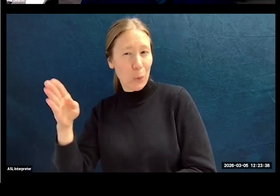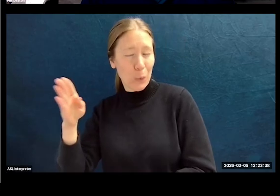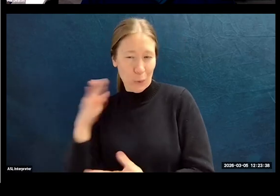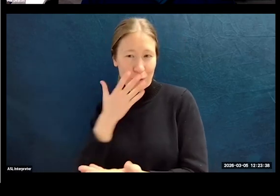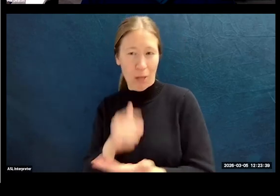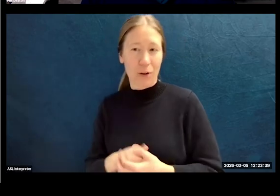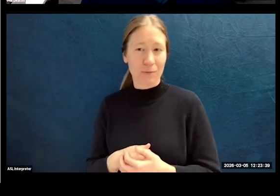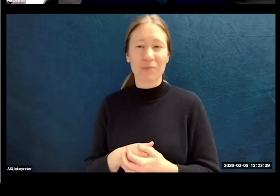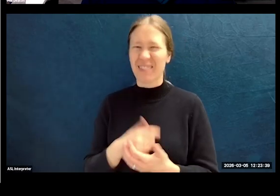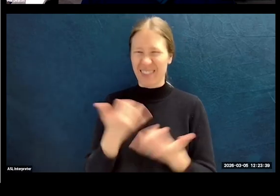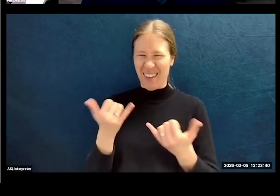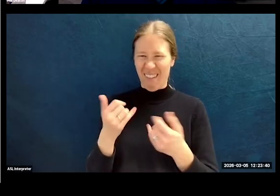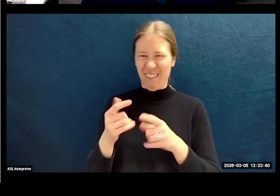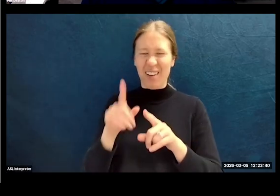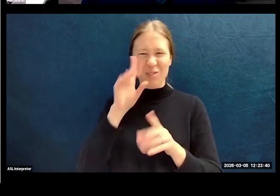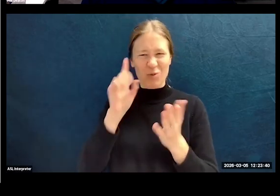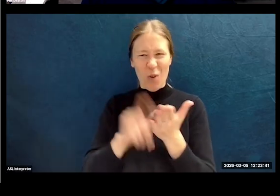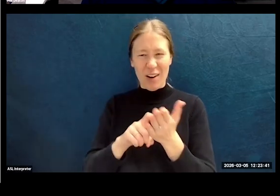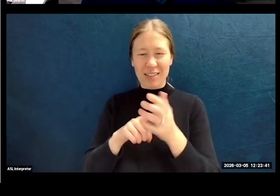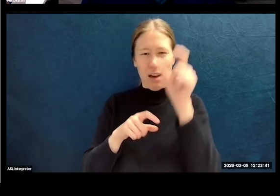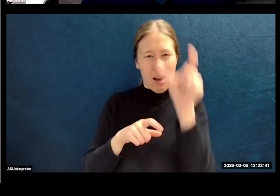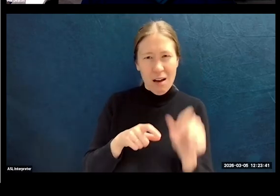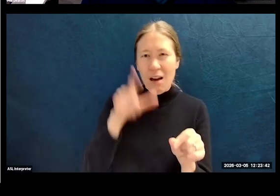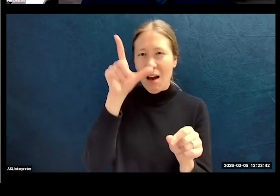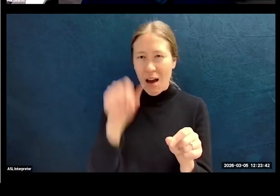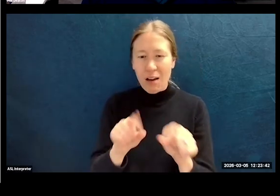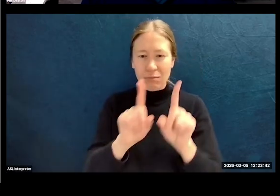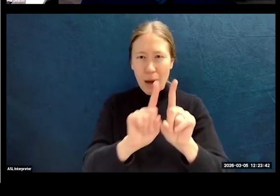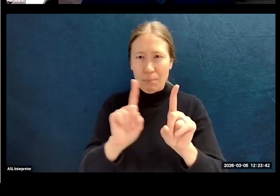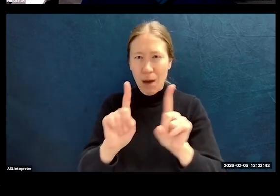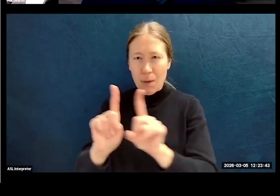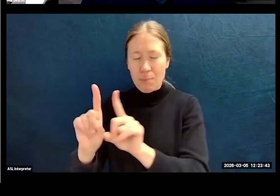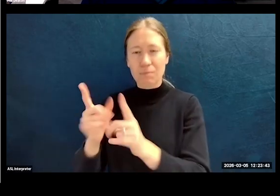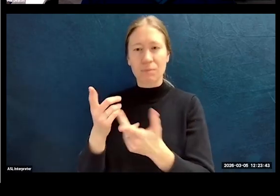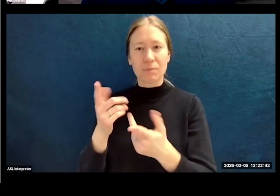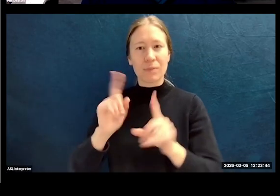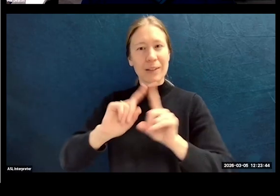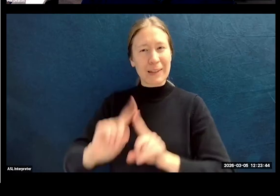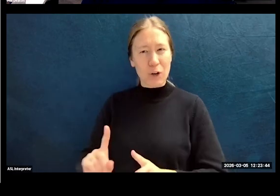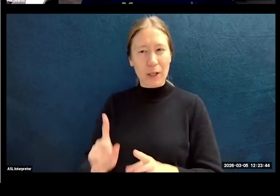that the purple and the blue is really the only way of discerning difference between first year and second year student.